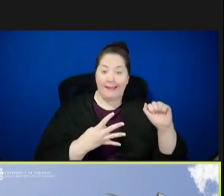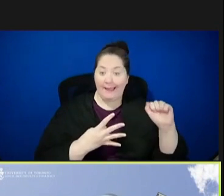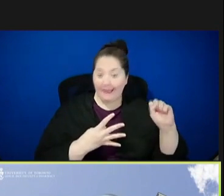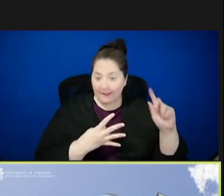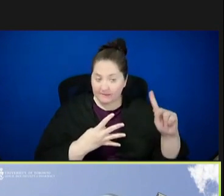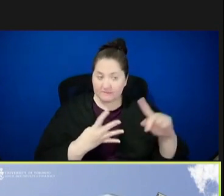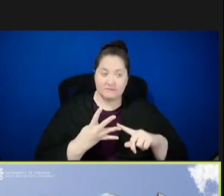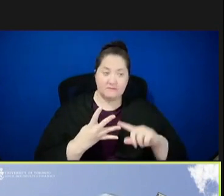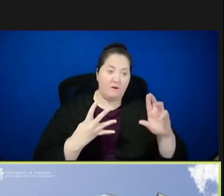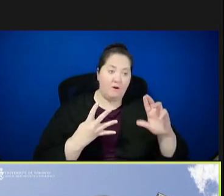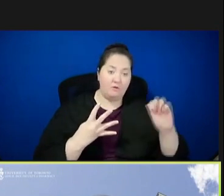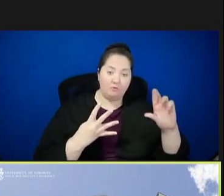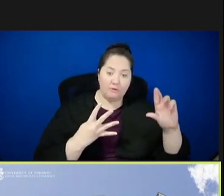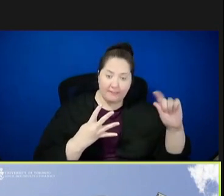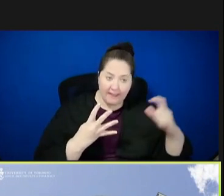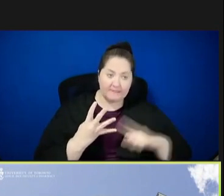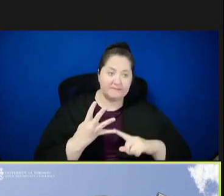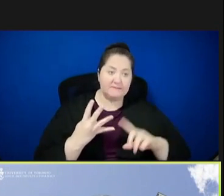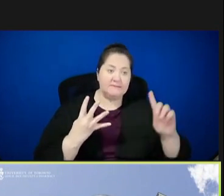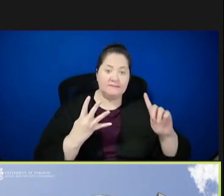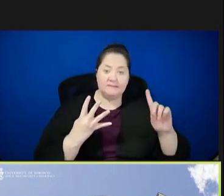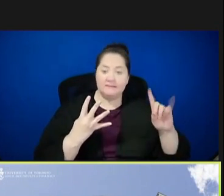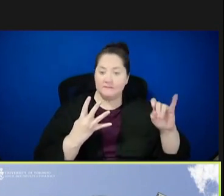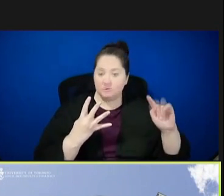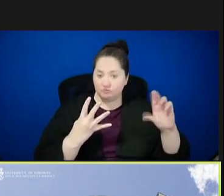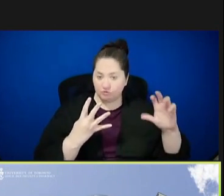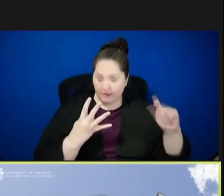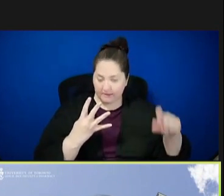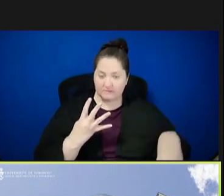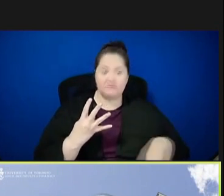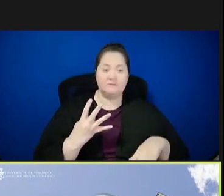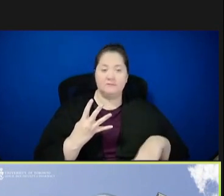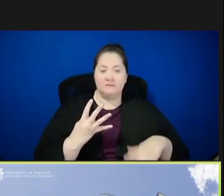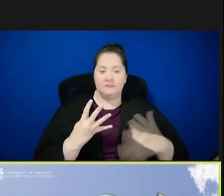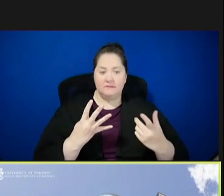R is for relax, and D is for distract. And you almost don't even need to know what the guideline